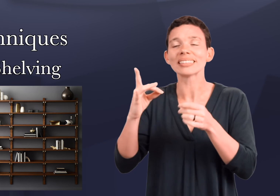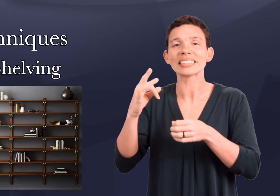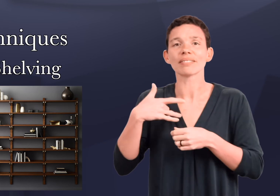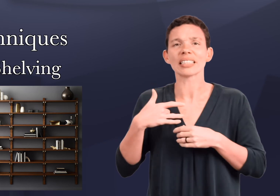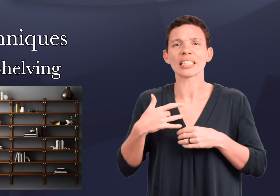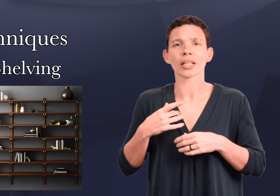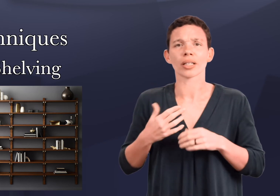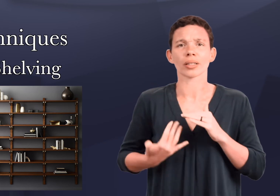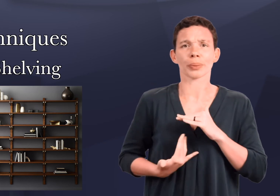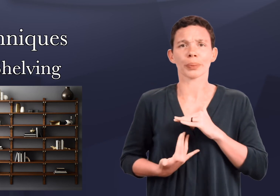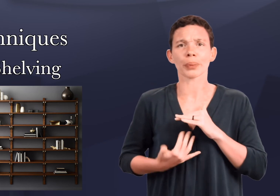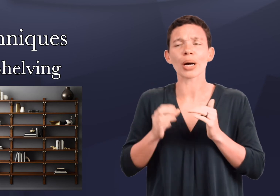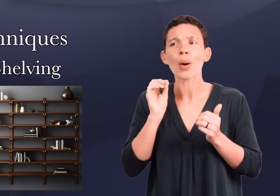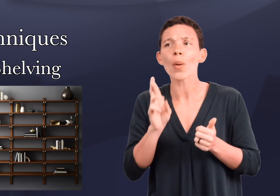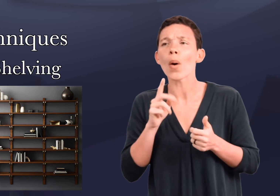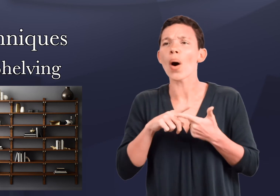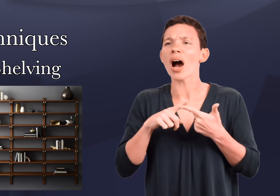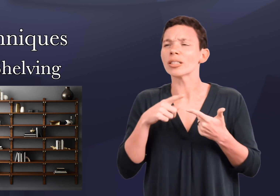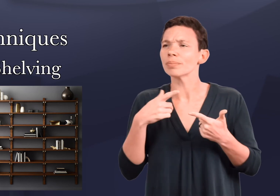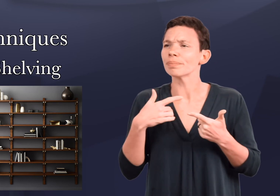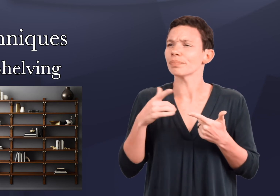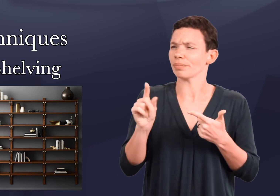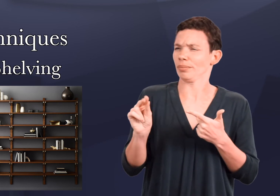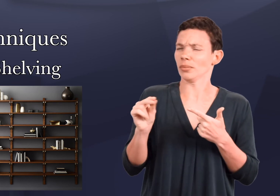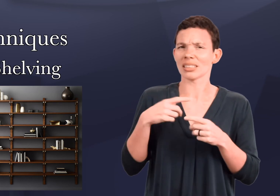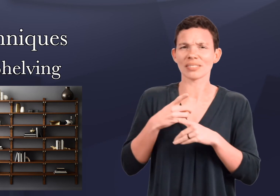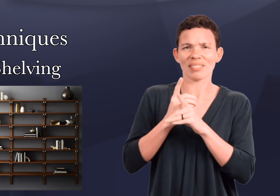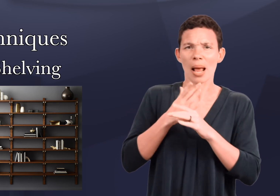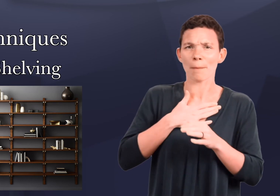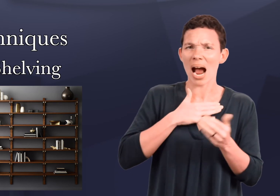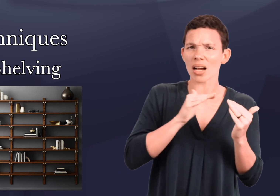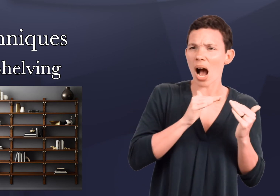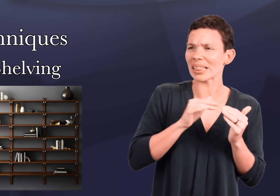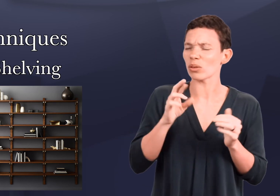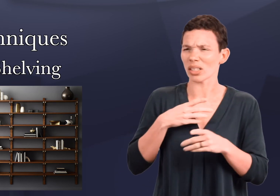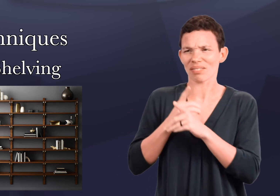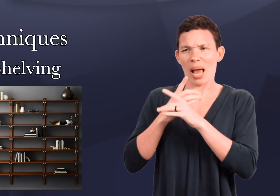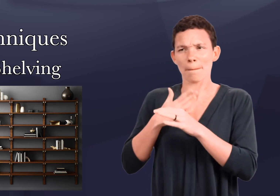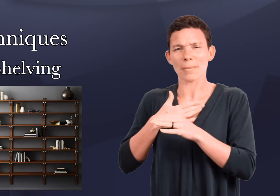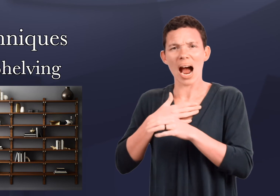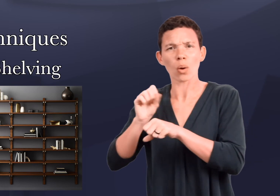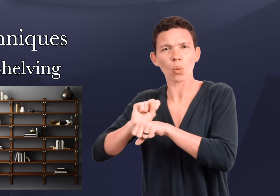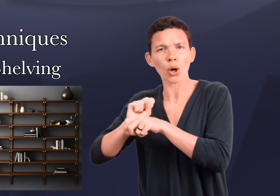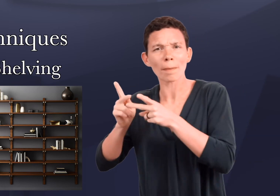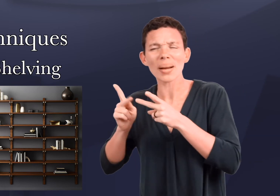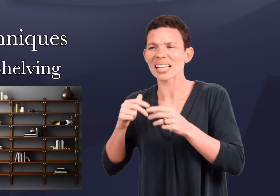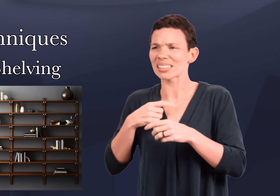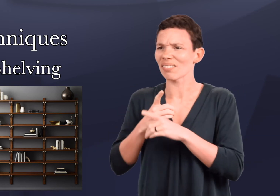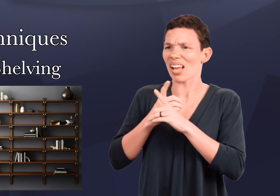I try to figure it out. Often, it was something they said had infuriated me or caused me to be defensive